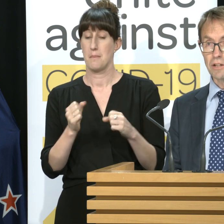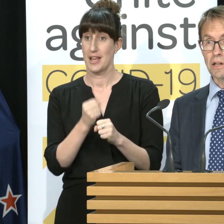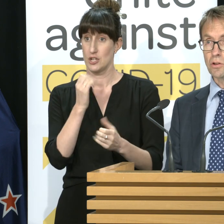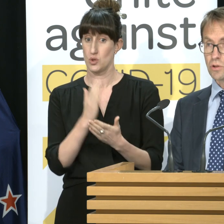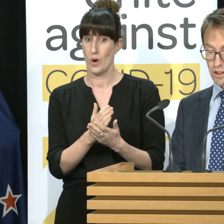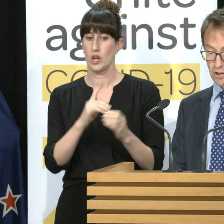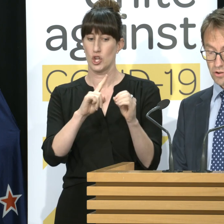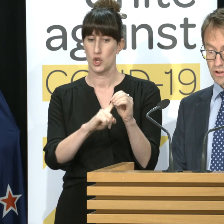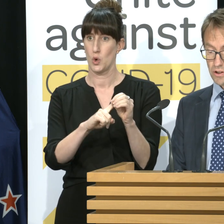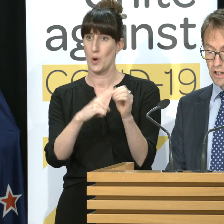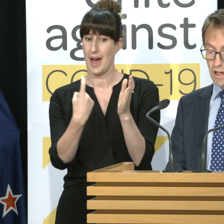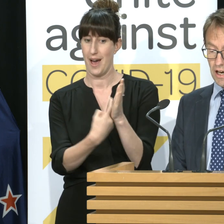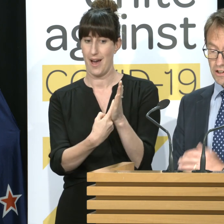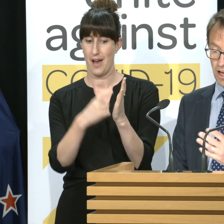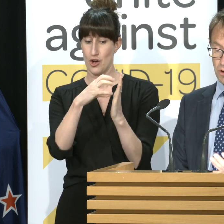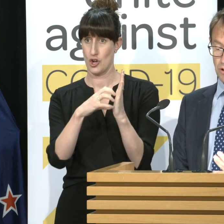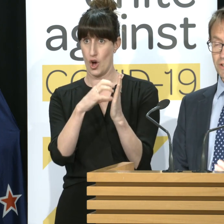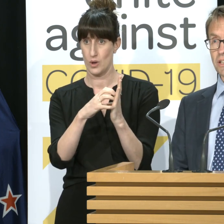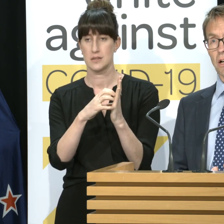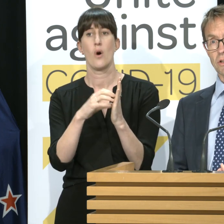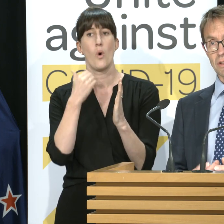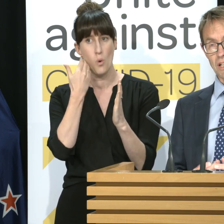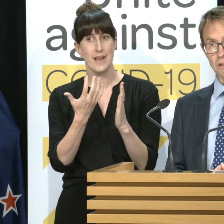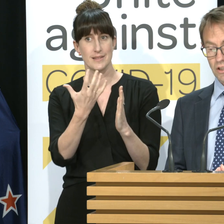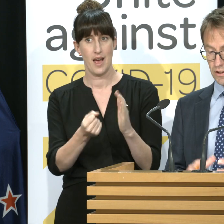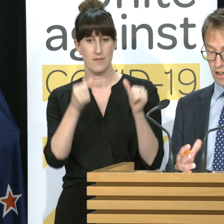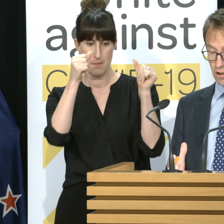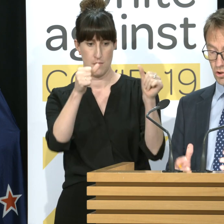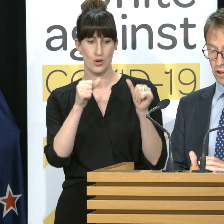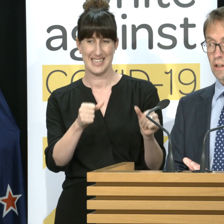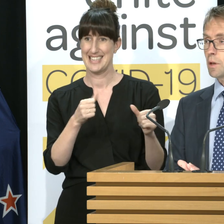and being used at entrances and capturing the details of attendances electronically